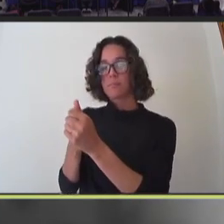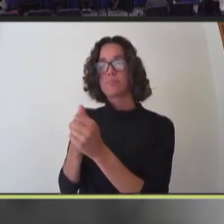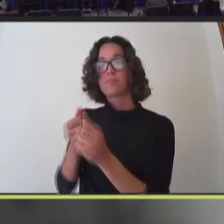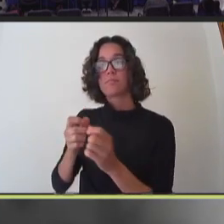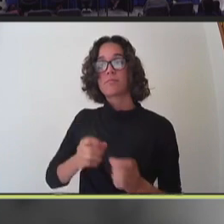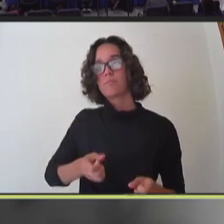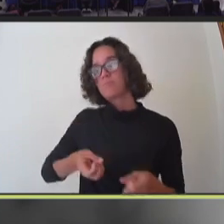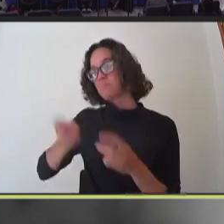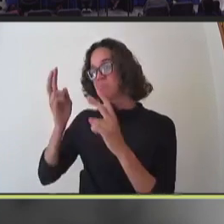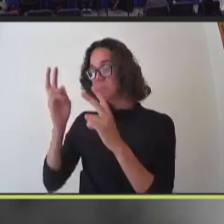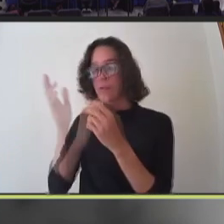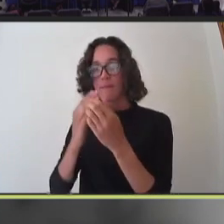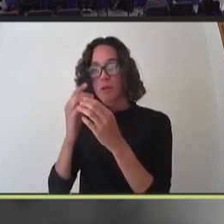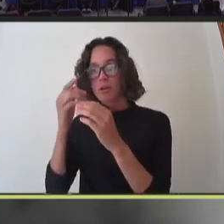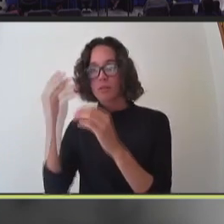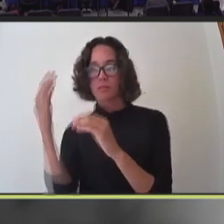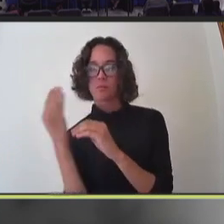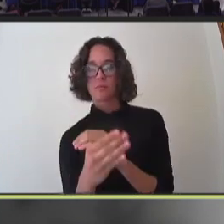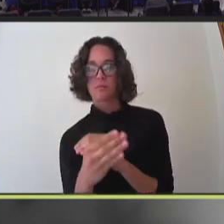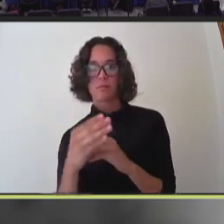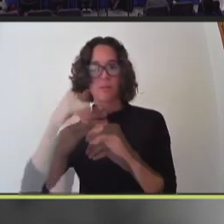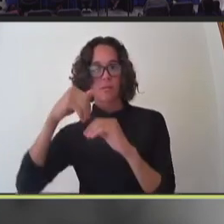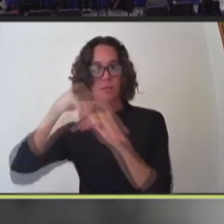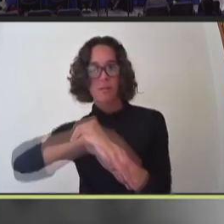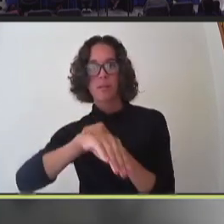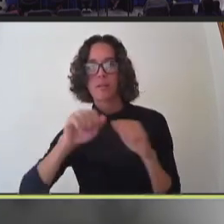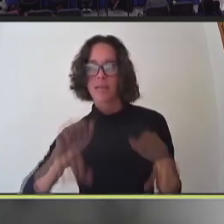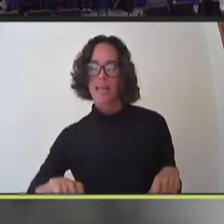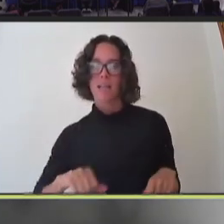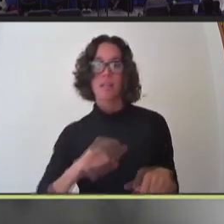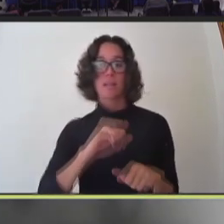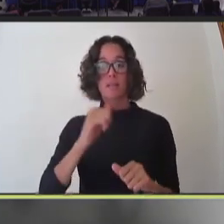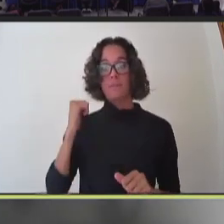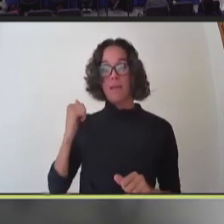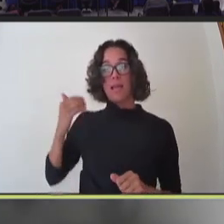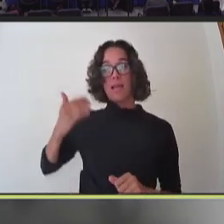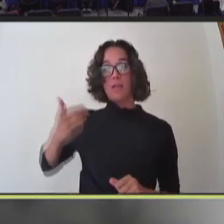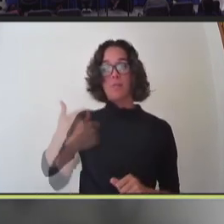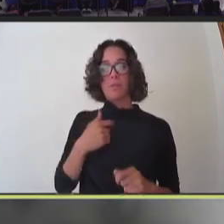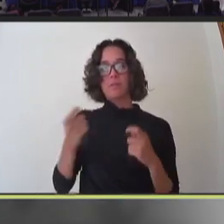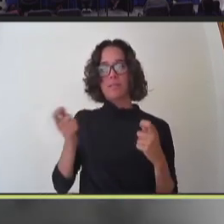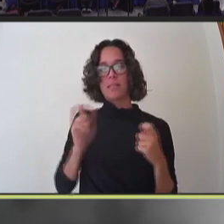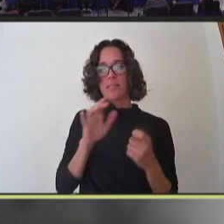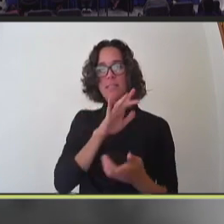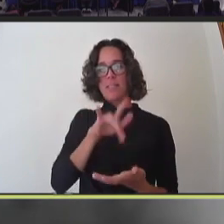So, on the back end, we maintain a centralized infrastructure. It's fully automated. And as I